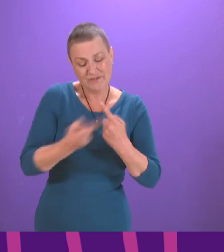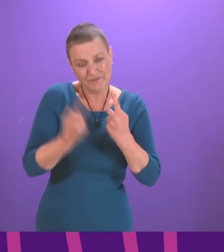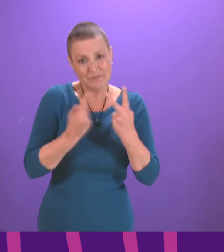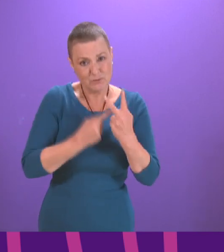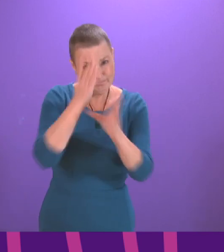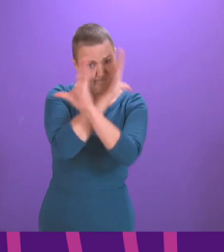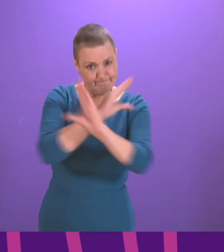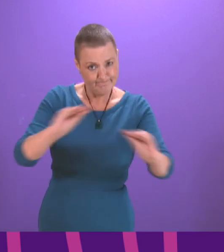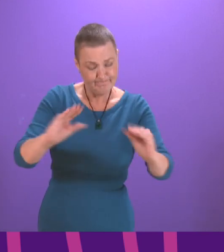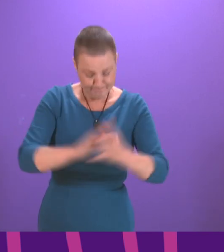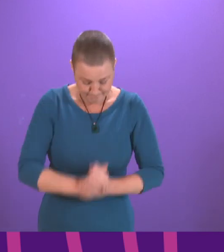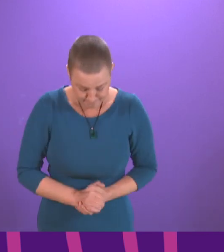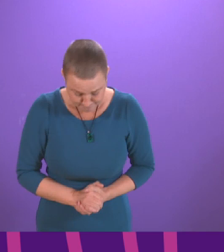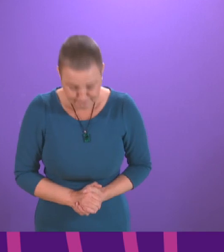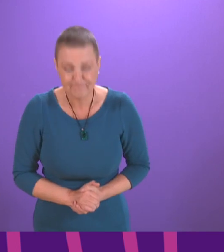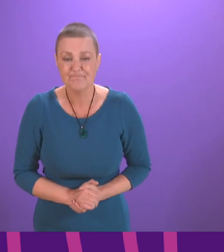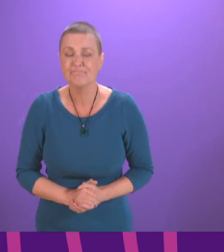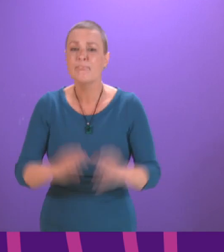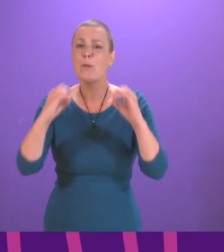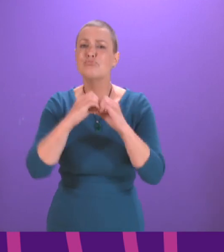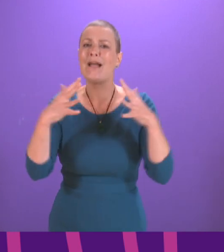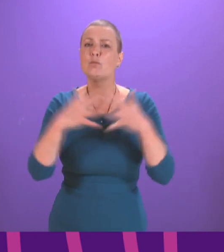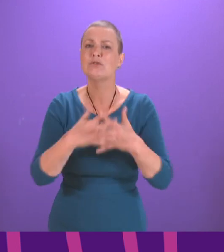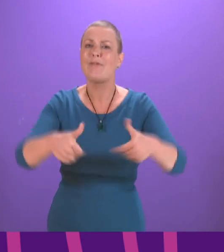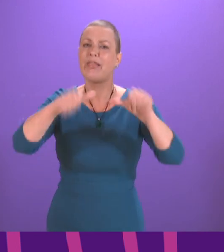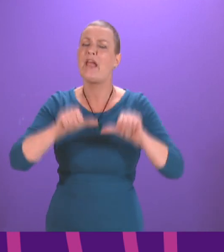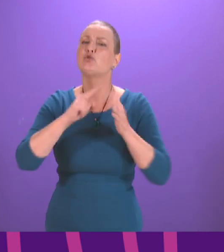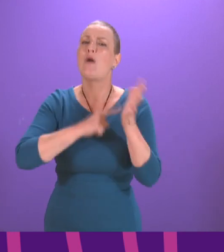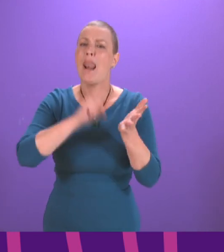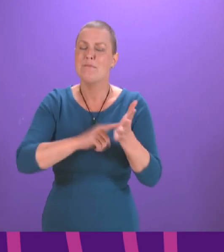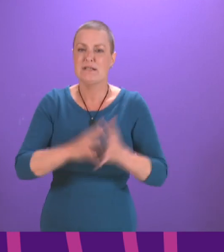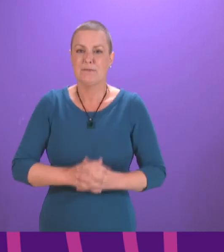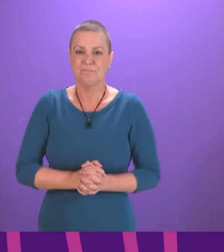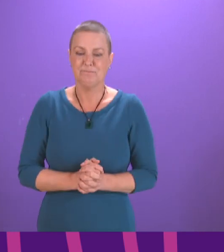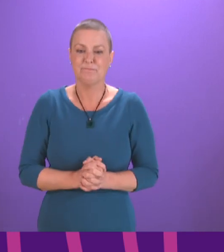Business Support (Wholesalers) Brian Whittle (South Scotland) (Con):